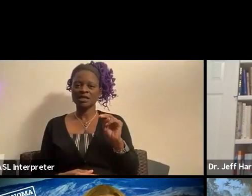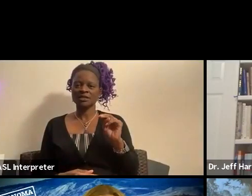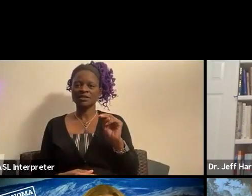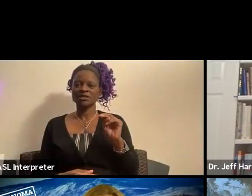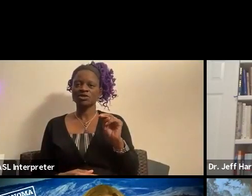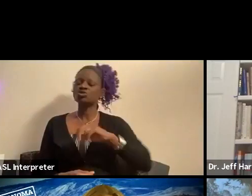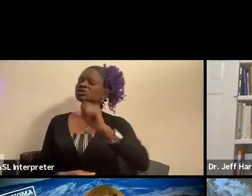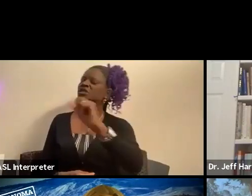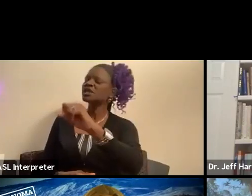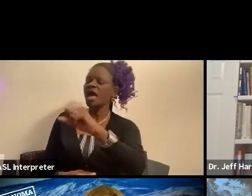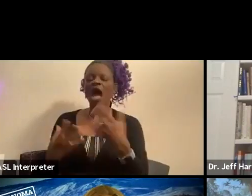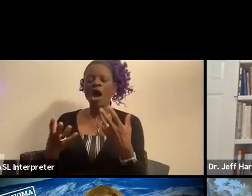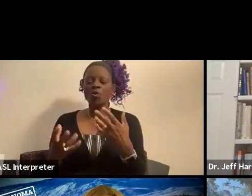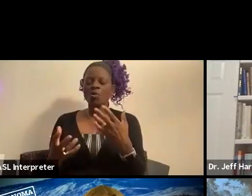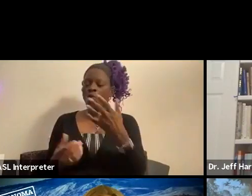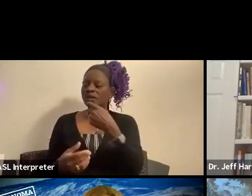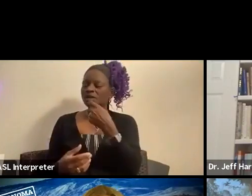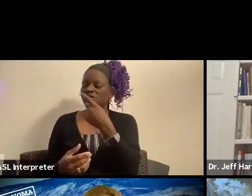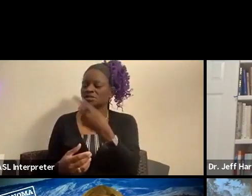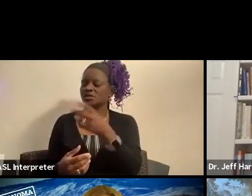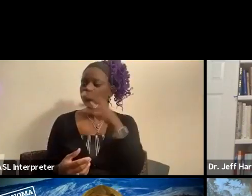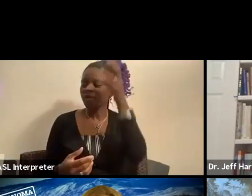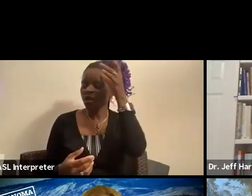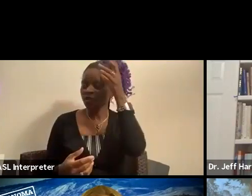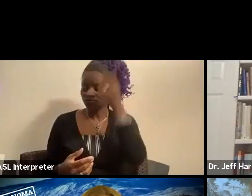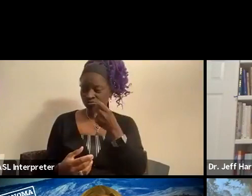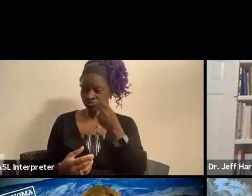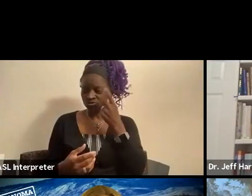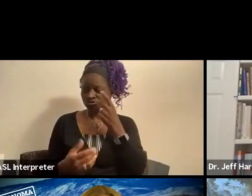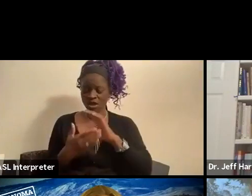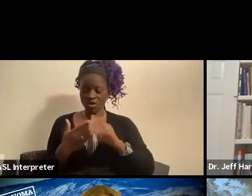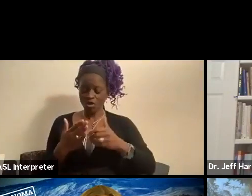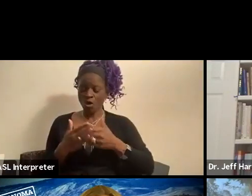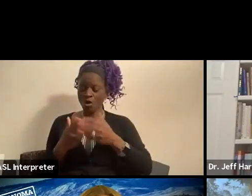parents about the plans because every plan has in it a component of surveillance